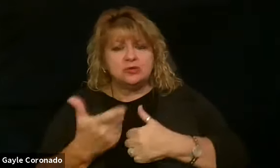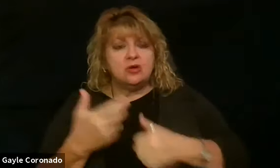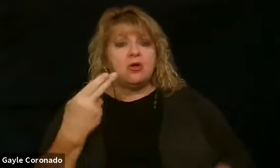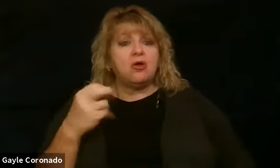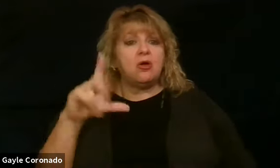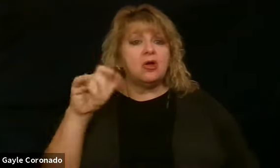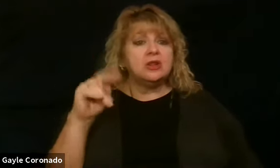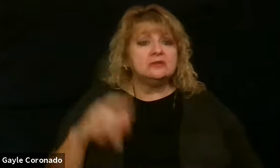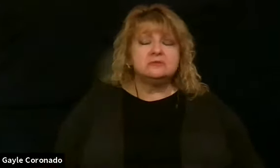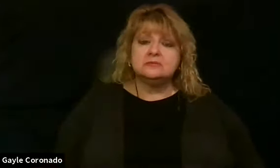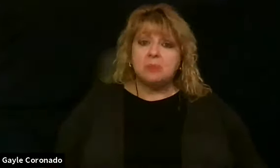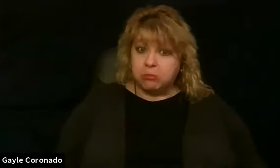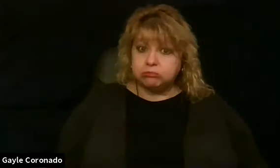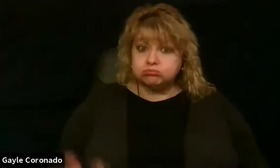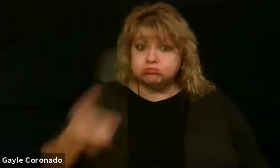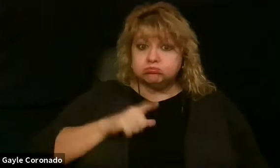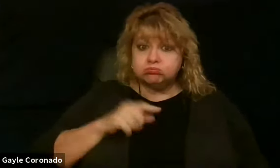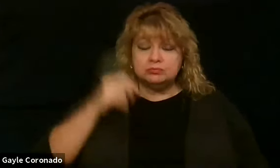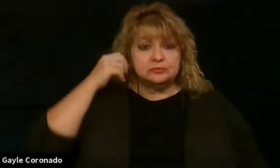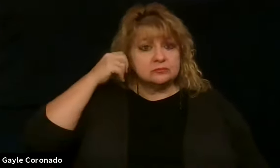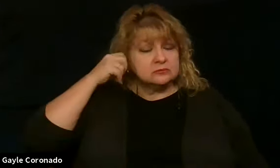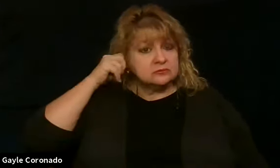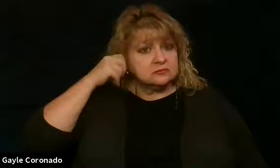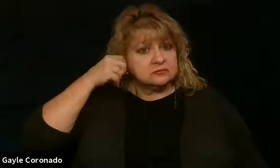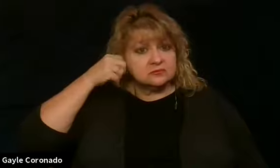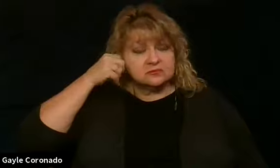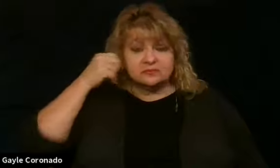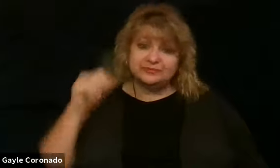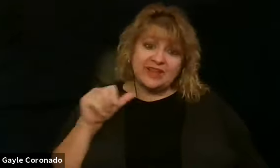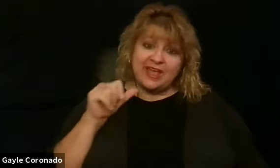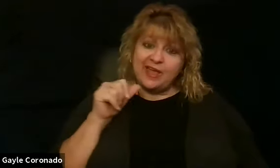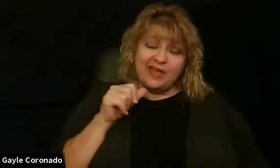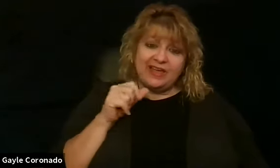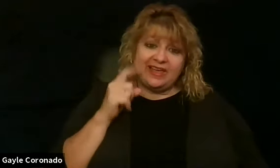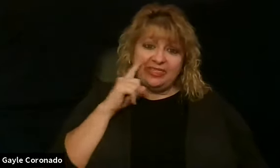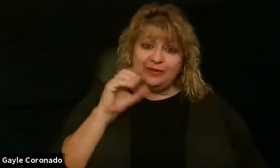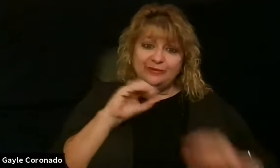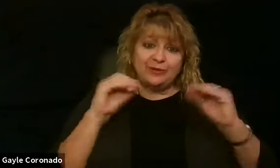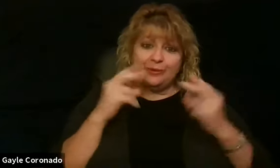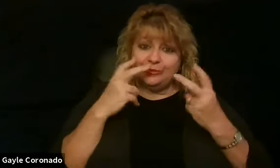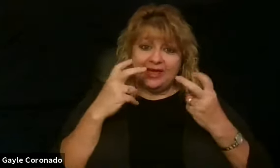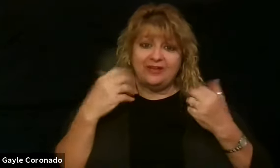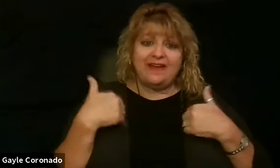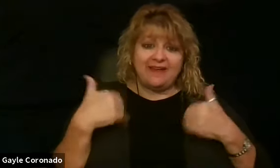I'm sure. Um, I don't think there's any doubt that I have a disability.